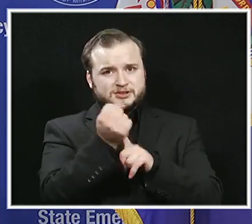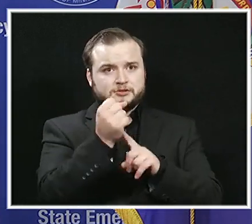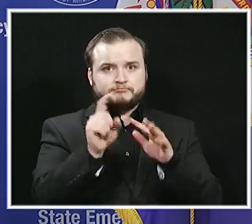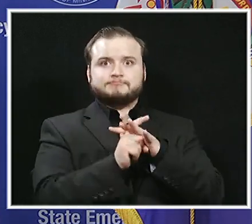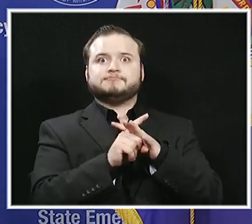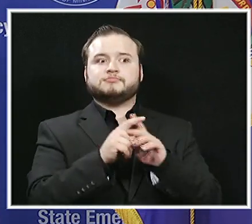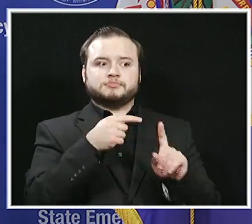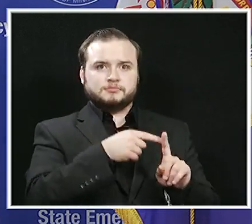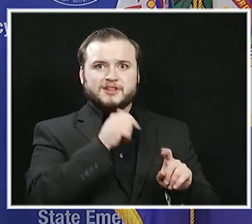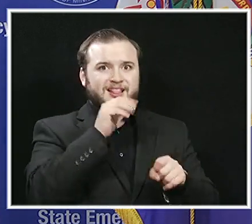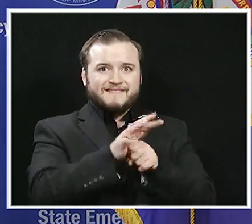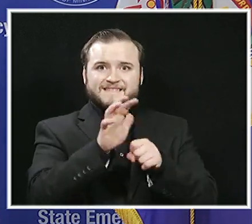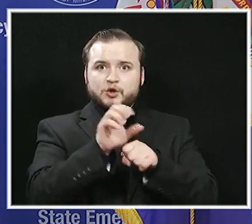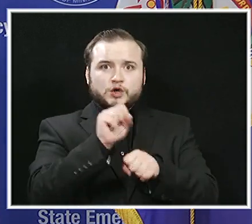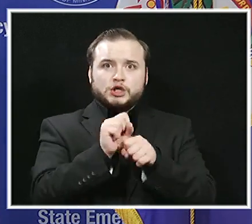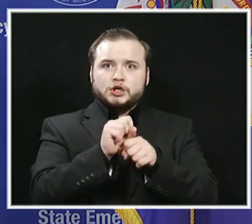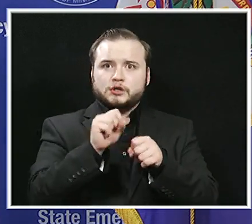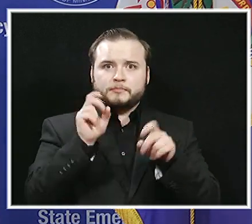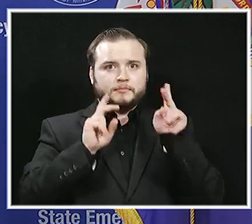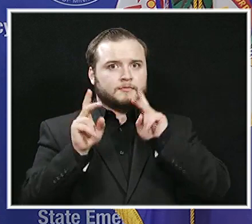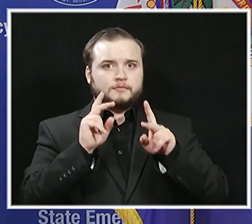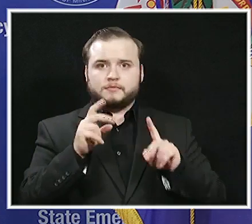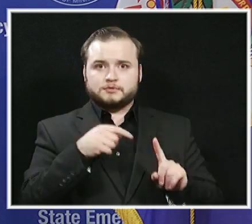It would be my assumption that that business doesn't want them to go back in there because that creates a